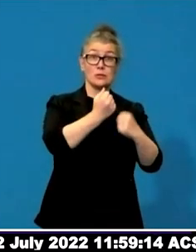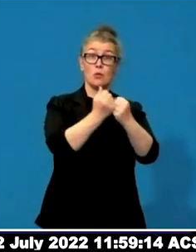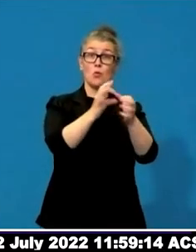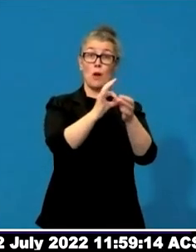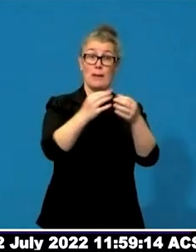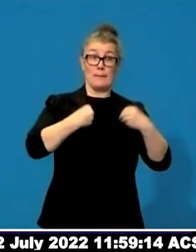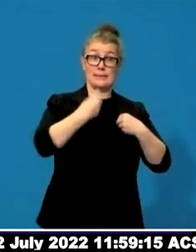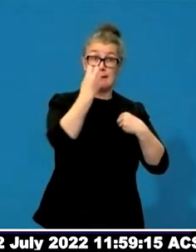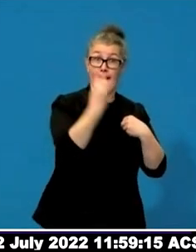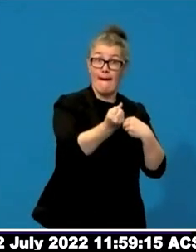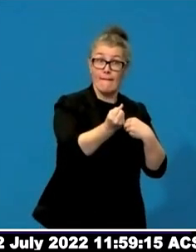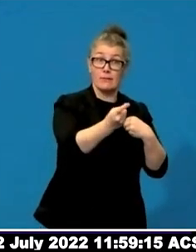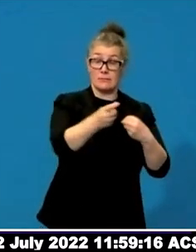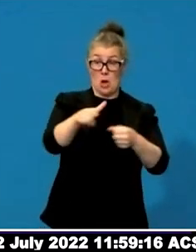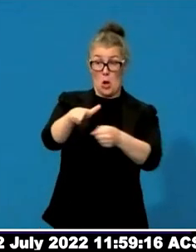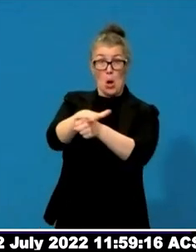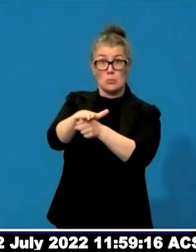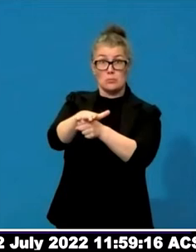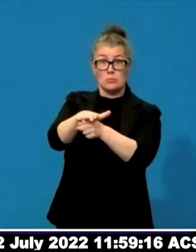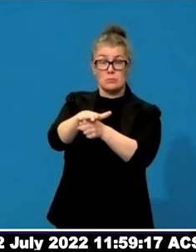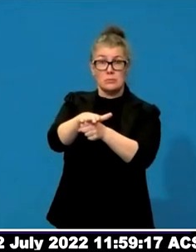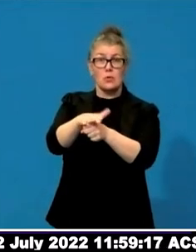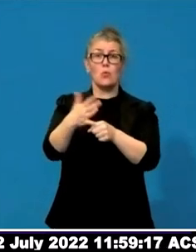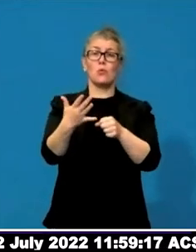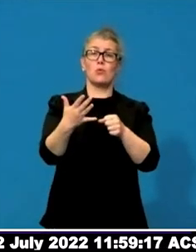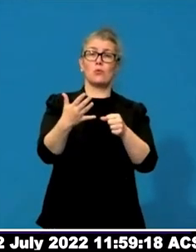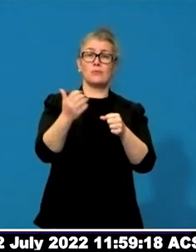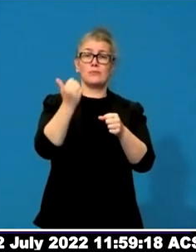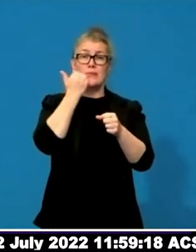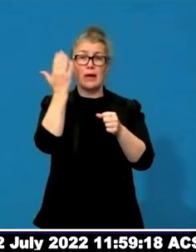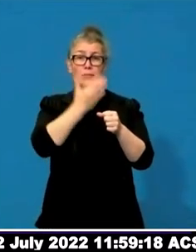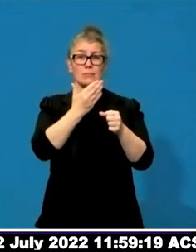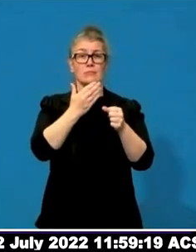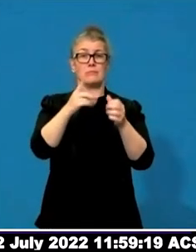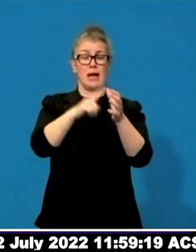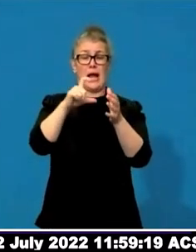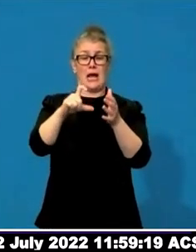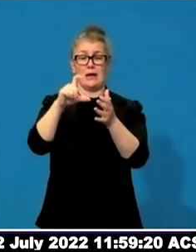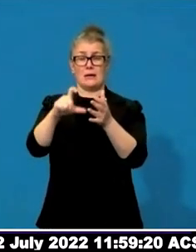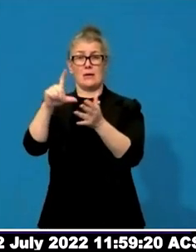or Aboriginal-controlled organisations who have entered into that space.